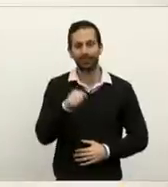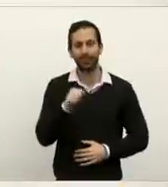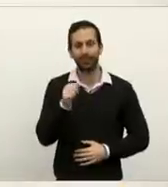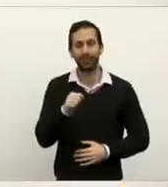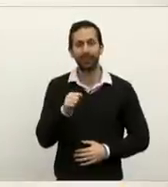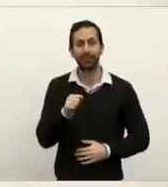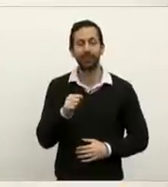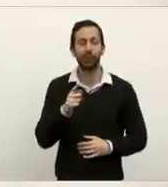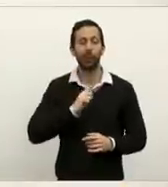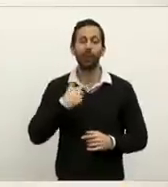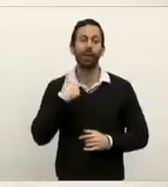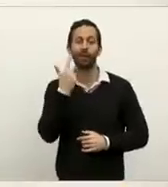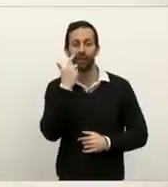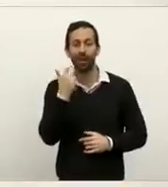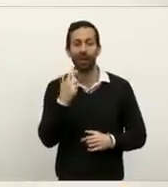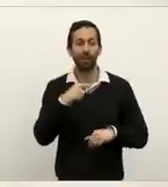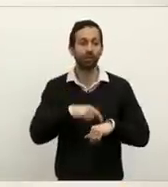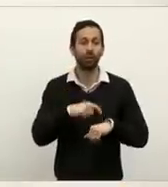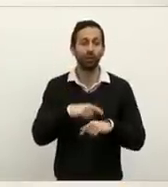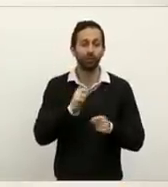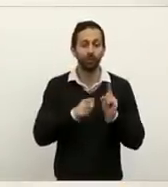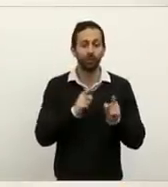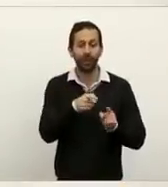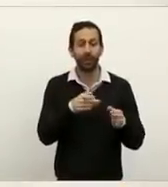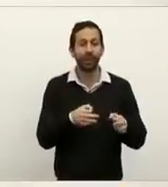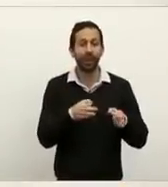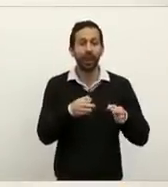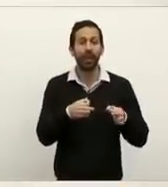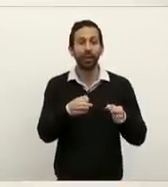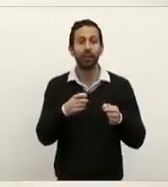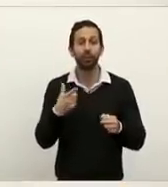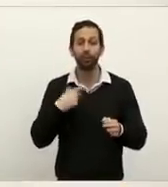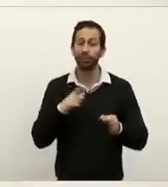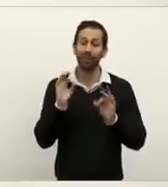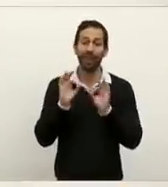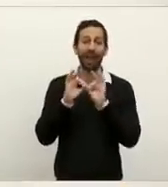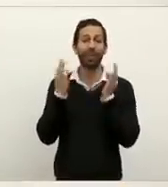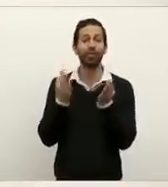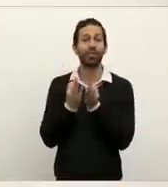there are, the delays, could be because the agency process